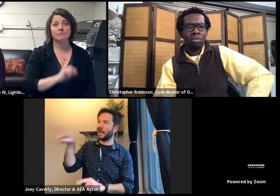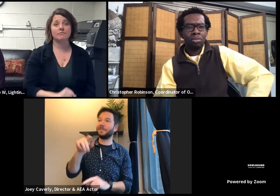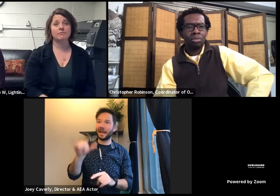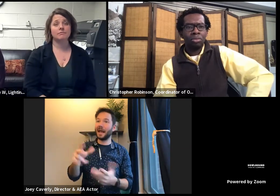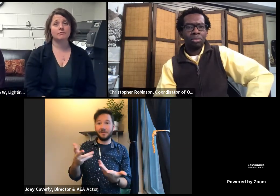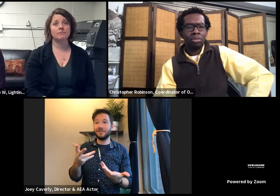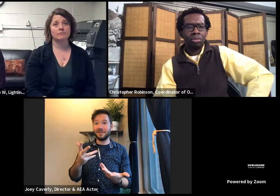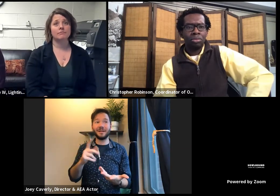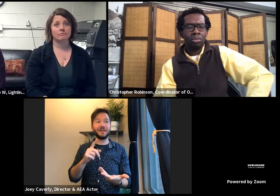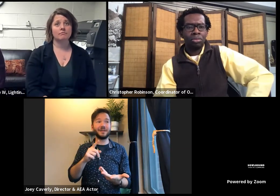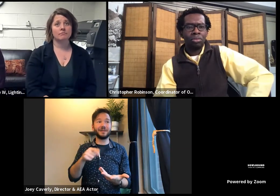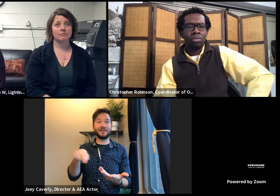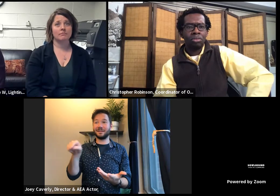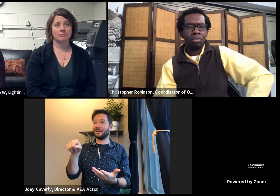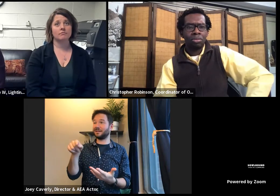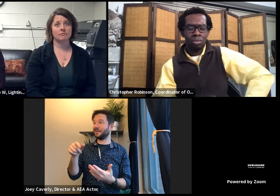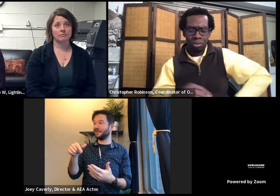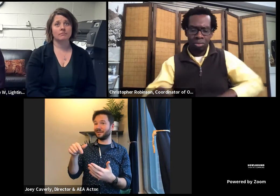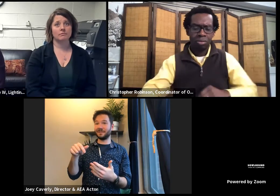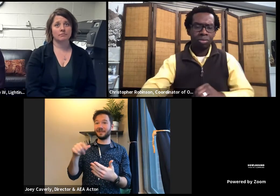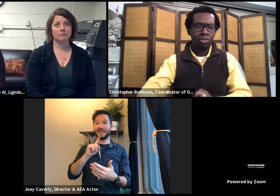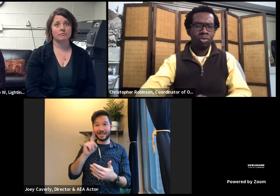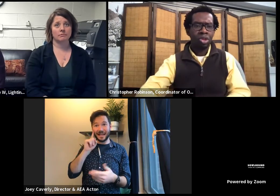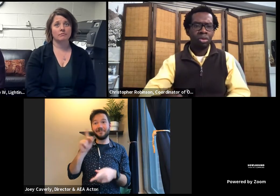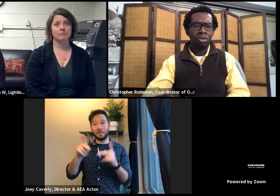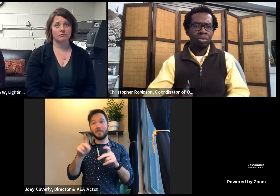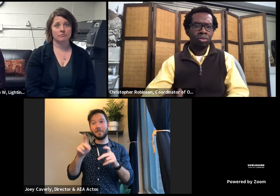and it's the same when a deaf artists is tasked